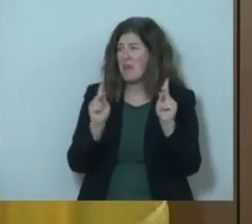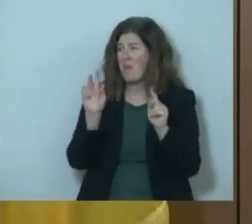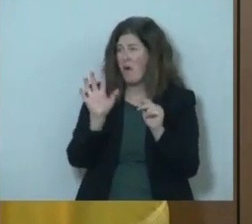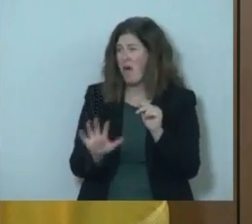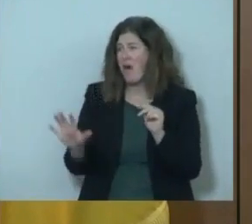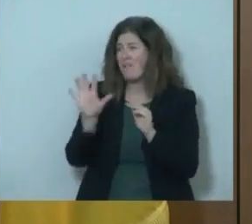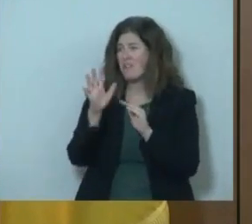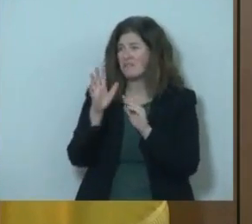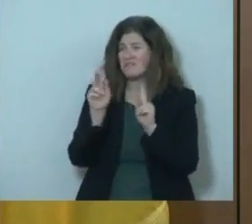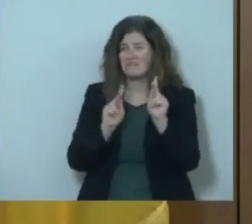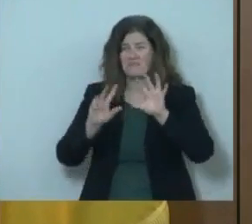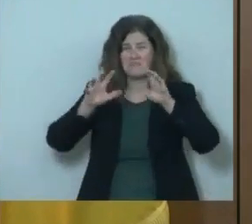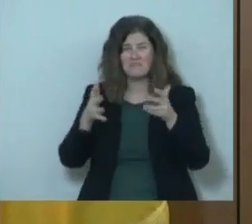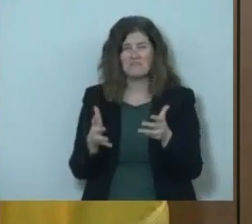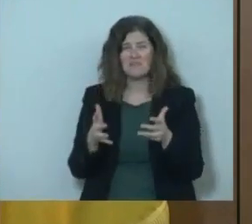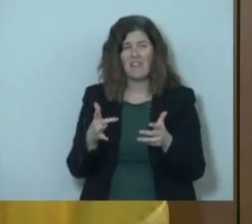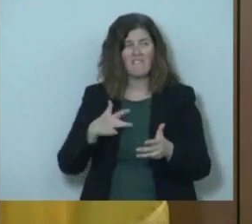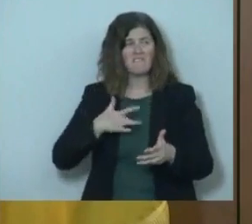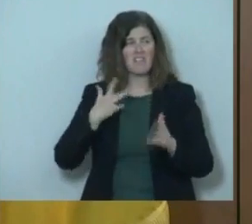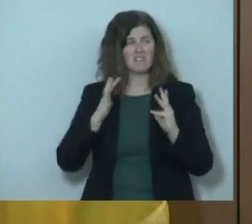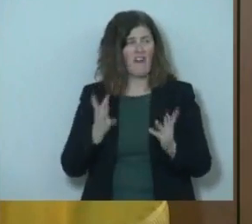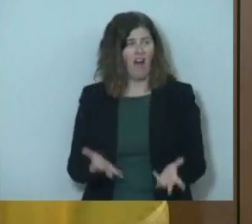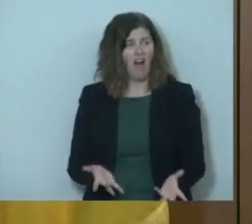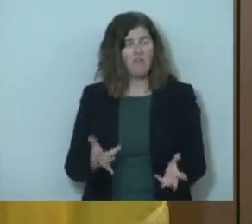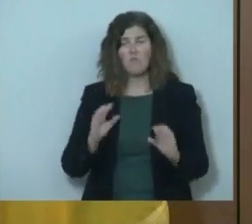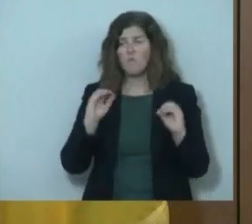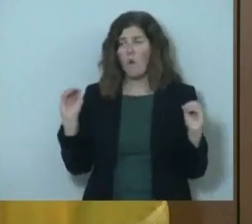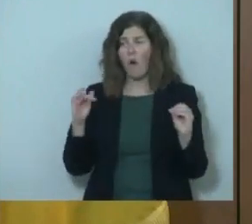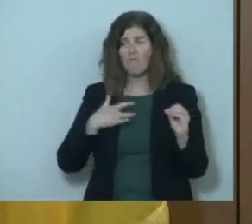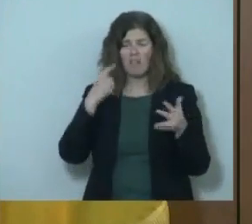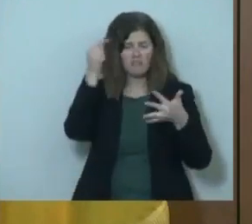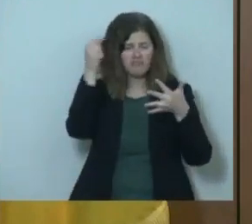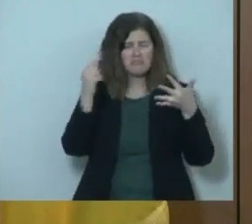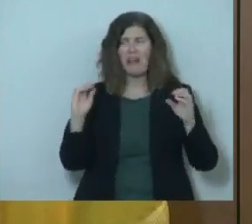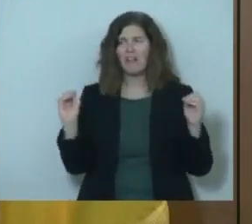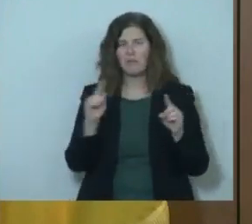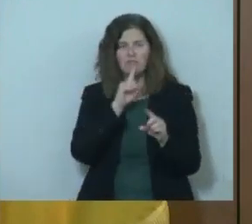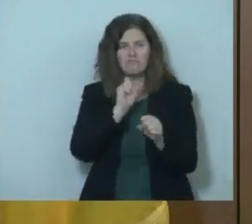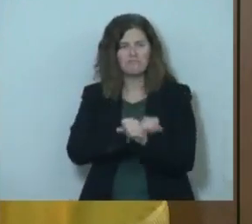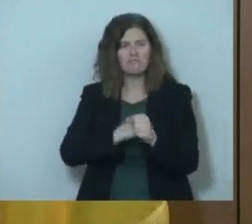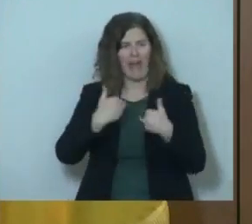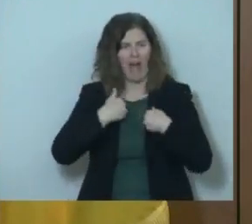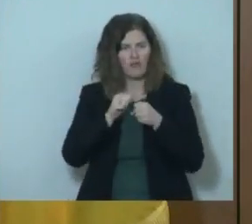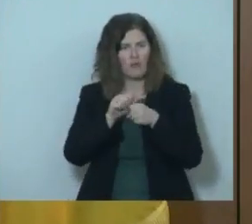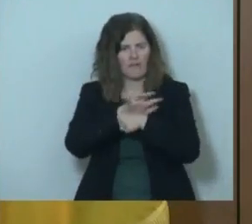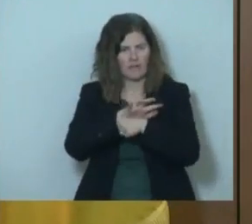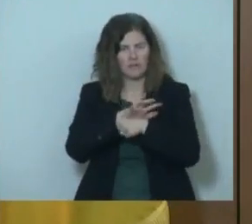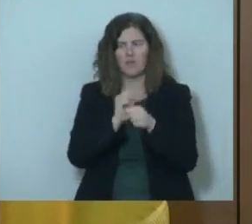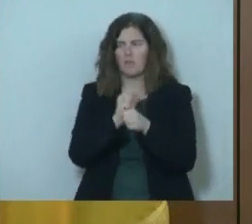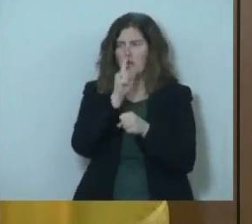TOO MANY INDIVIDUALS DON’T THINK THEY ARE SYMPTOMATICALLY THEY ARE. THEN, GET TESTED.